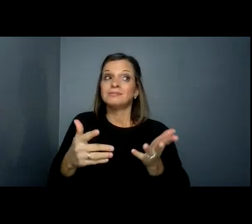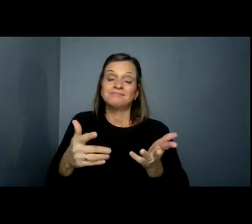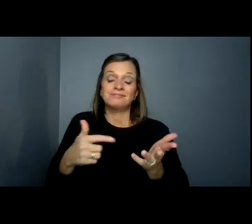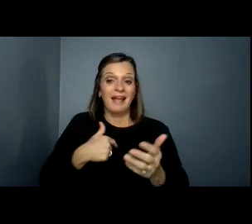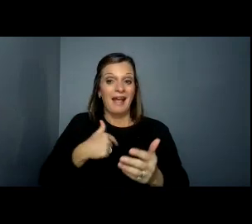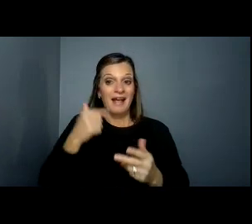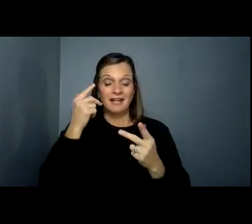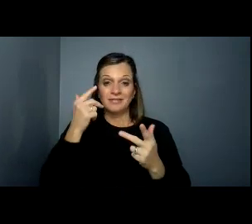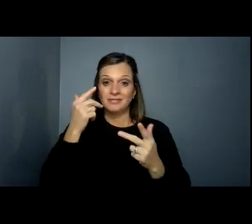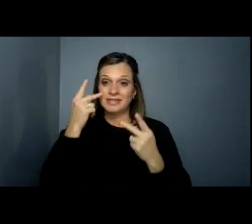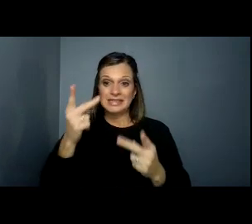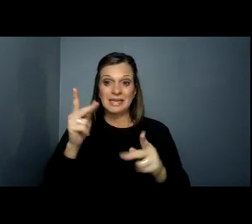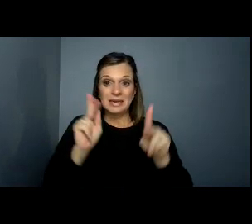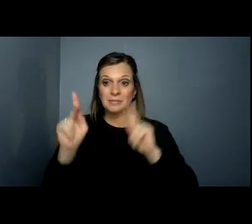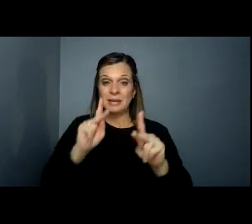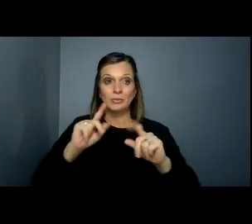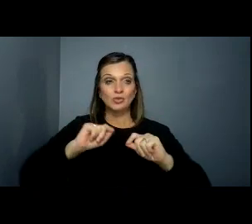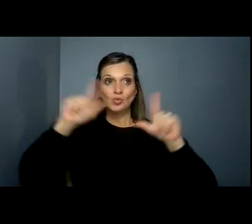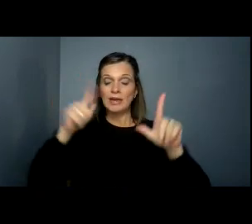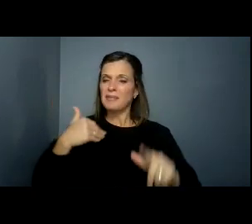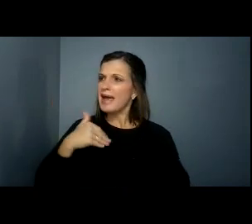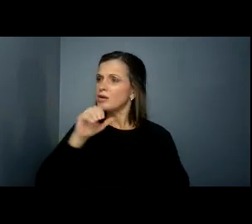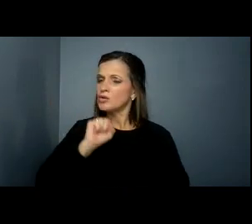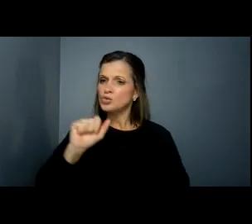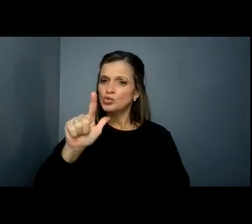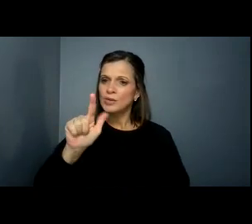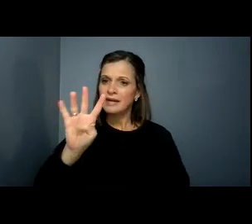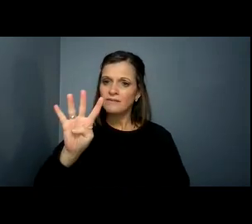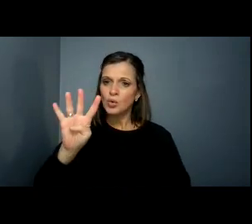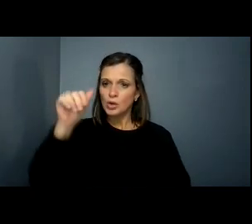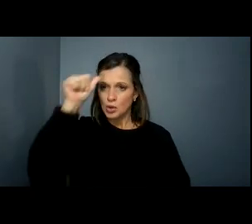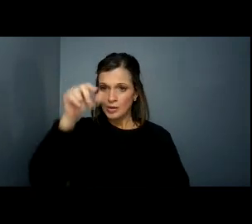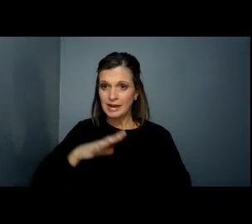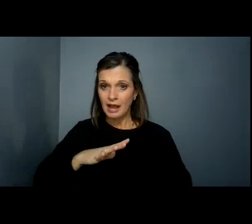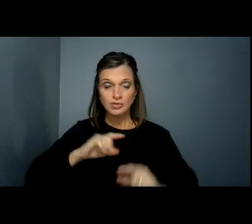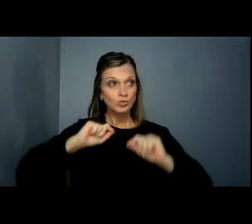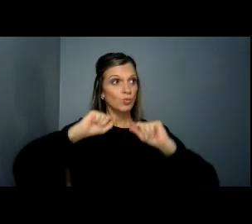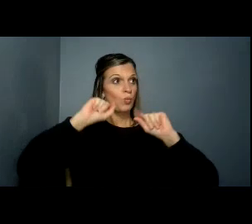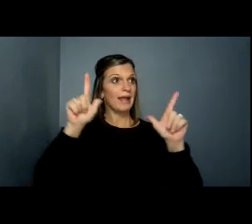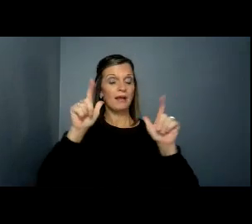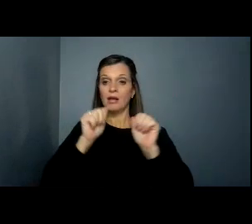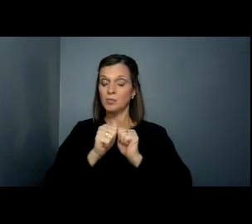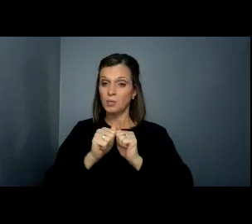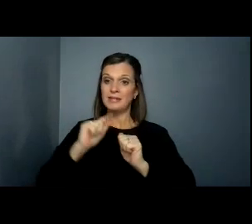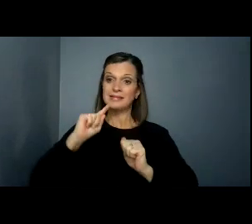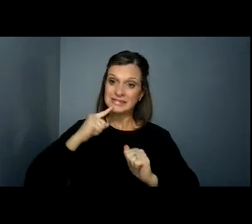I had a 24 year old guy wake up with a profound loss in both ears and no idea,